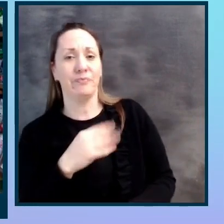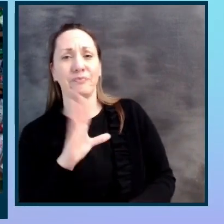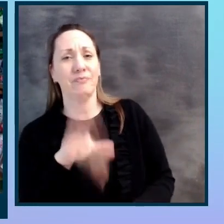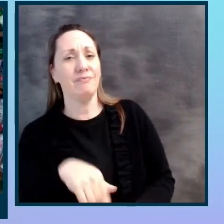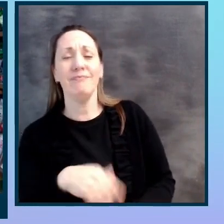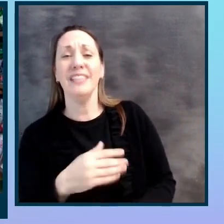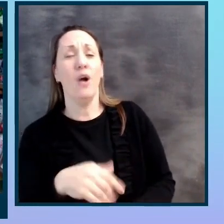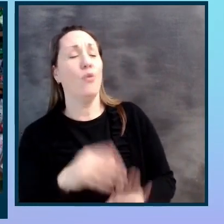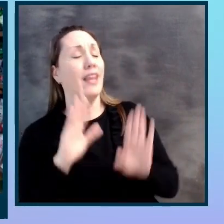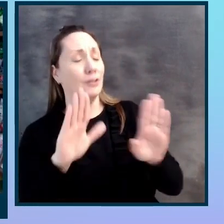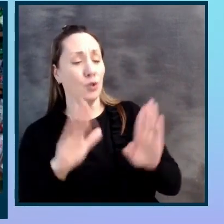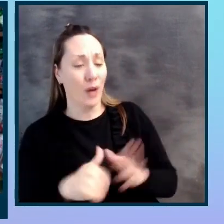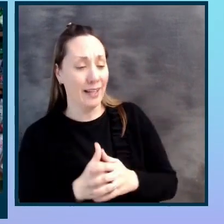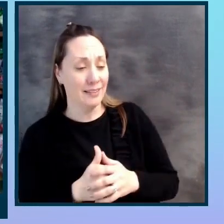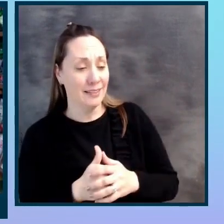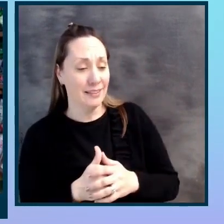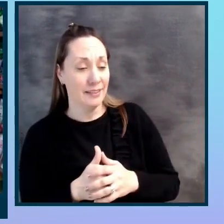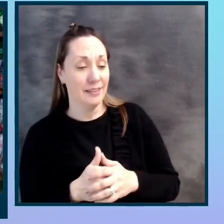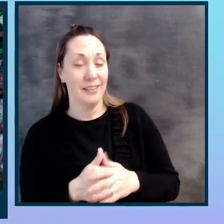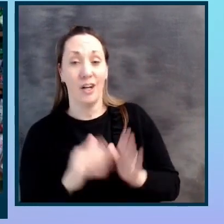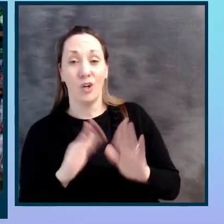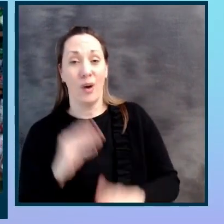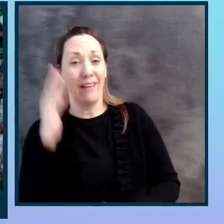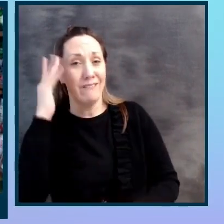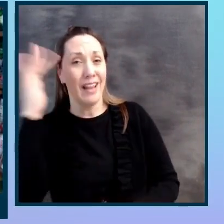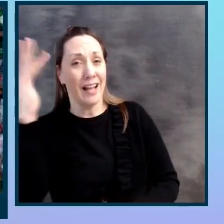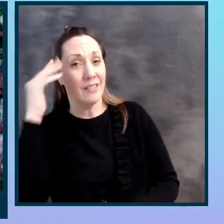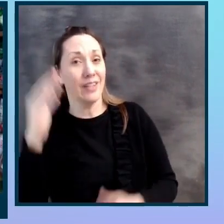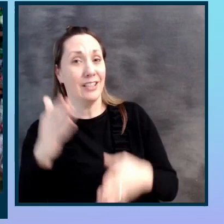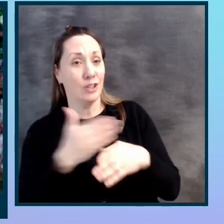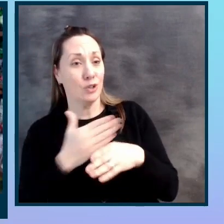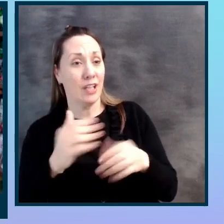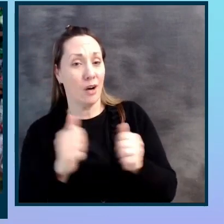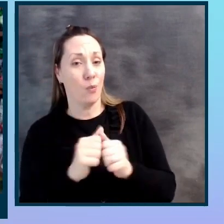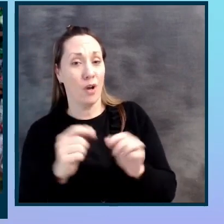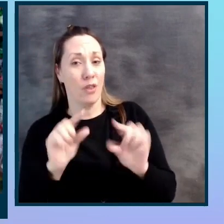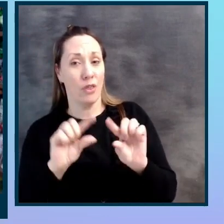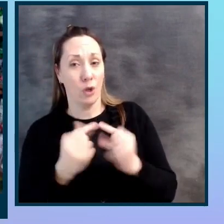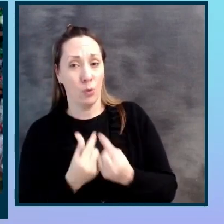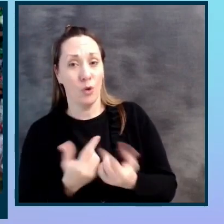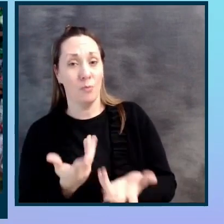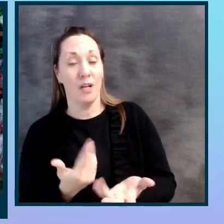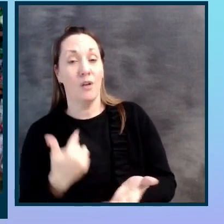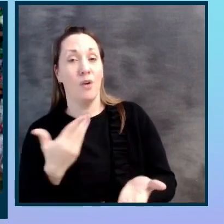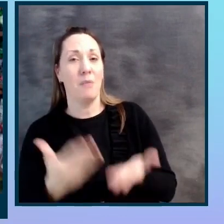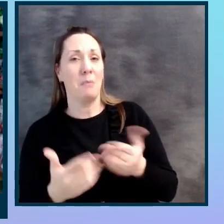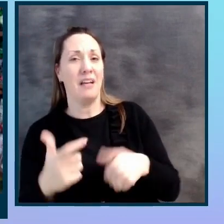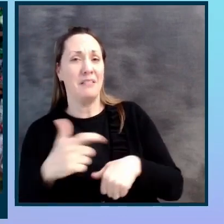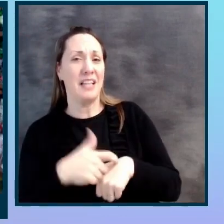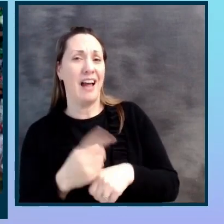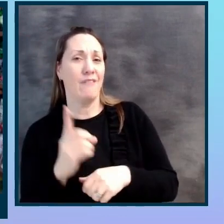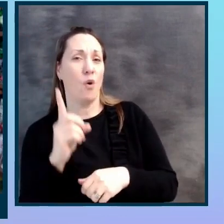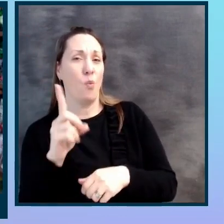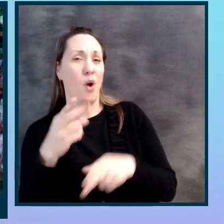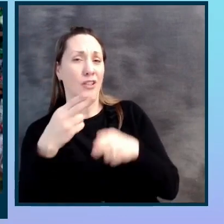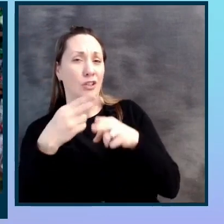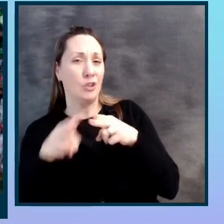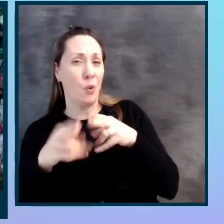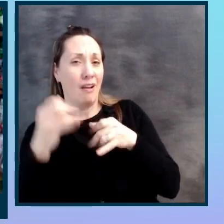and a great philosophy to share with the group here. We probably have time for one short last question